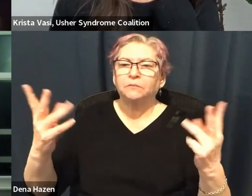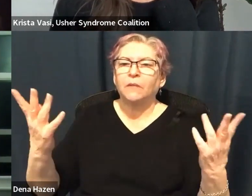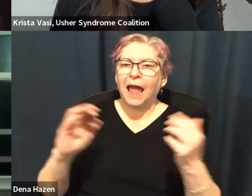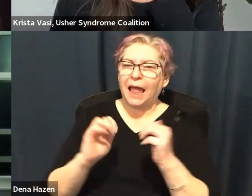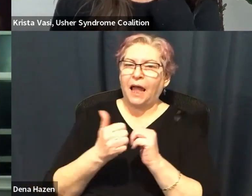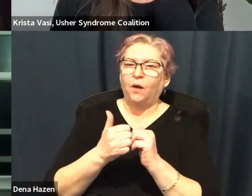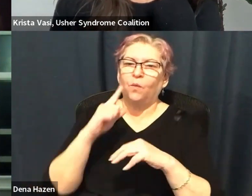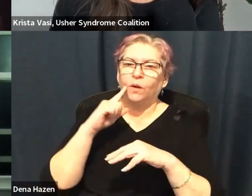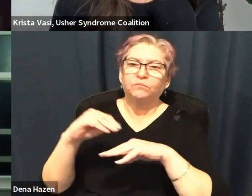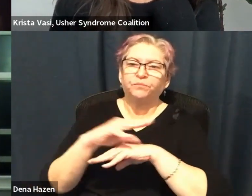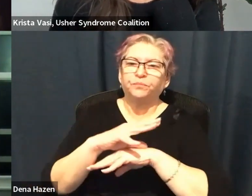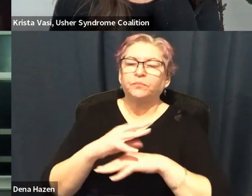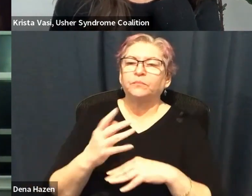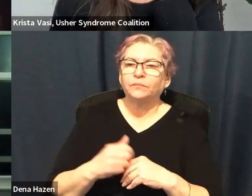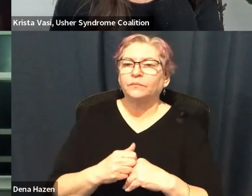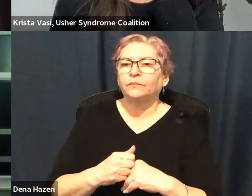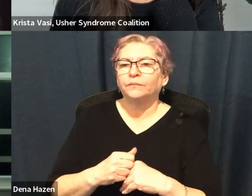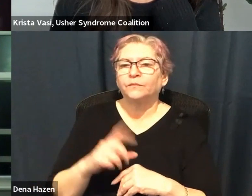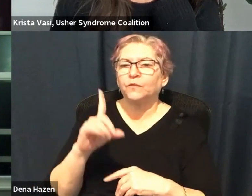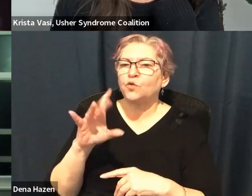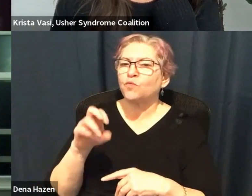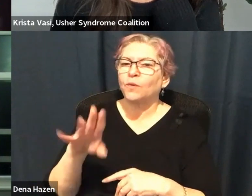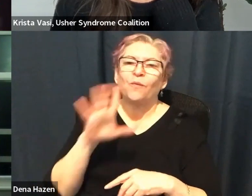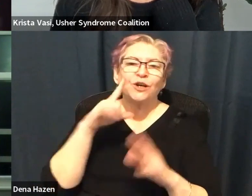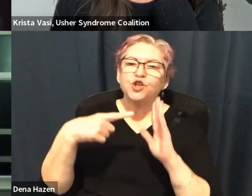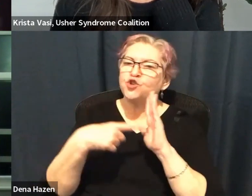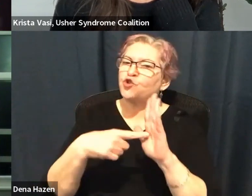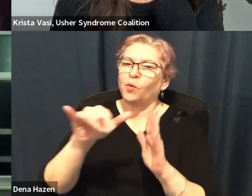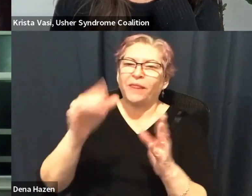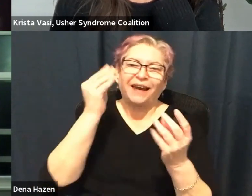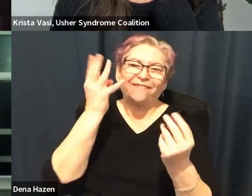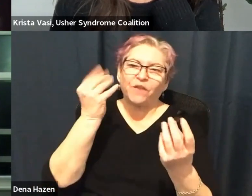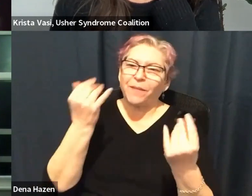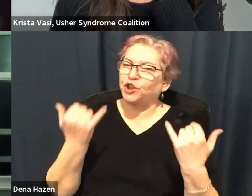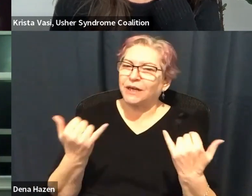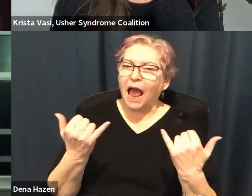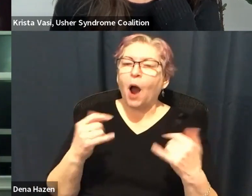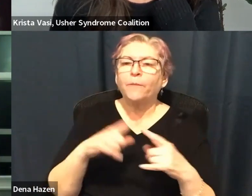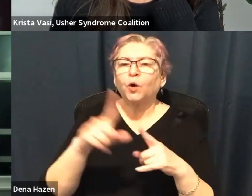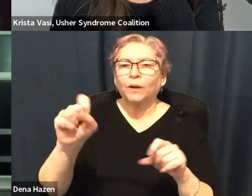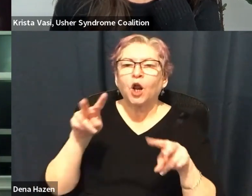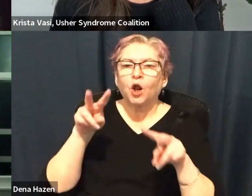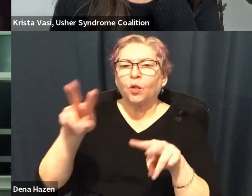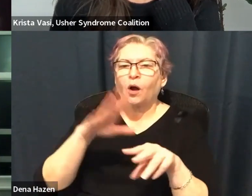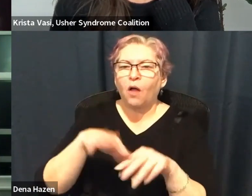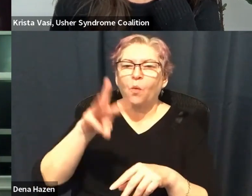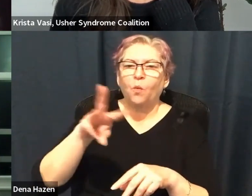So this was, we didn't show you the data here. You can look at it on the website.